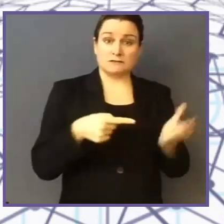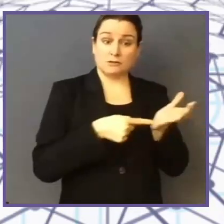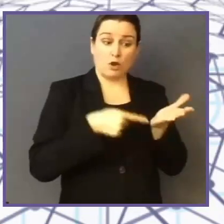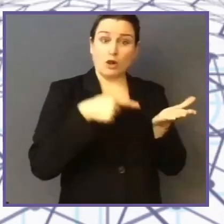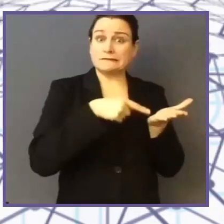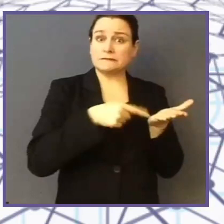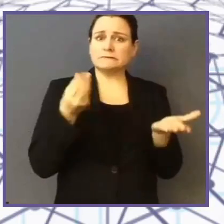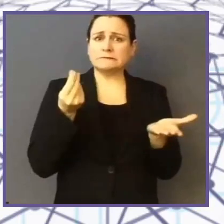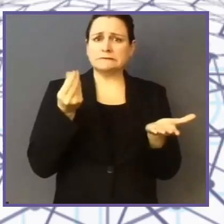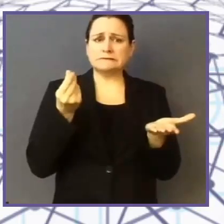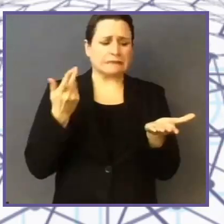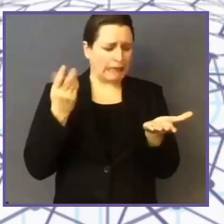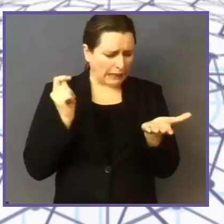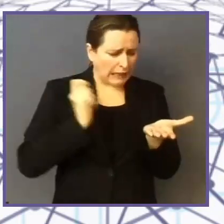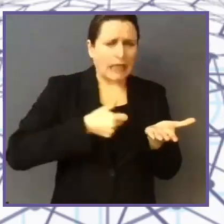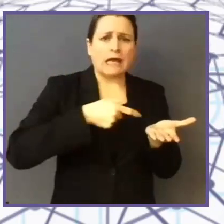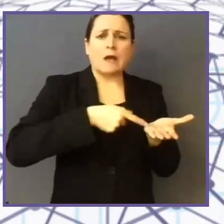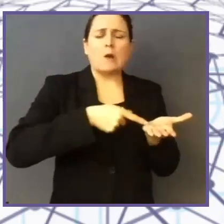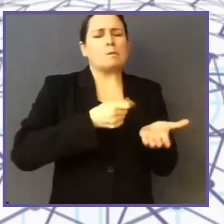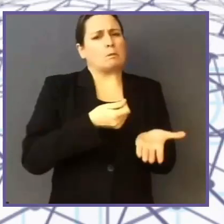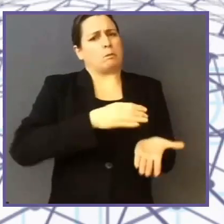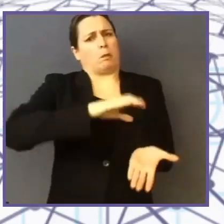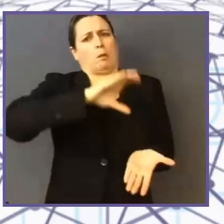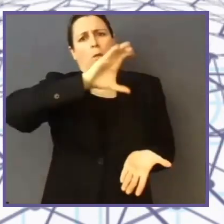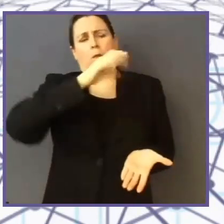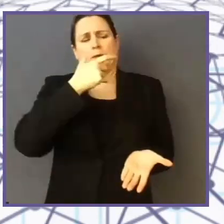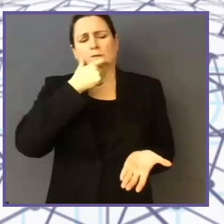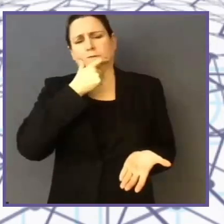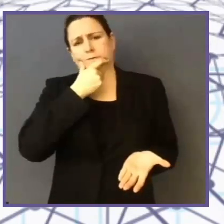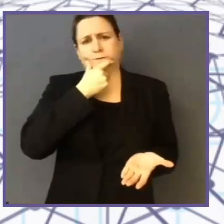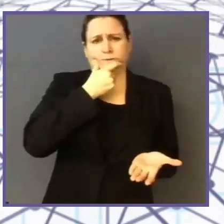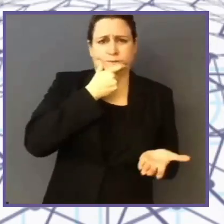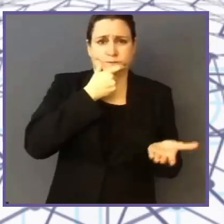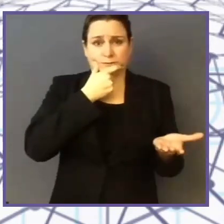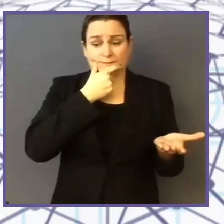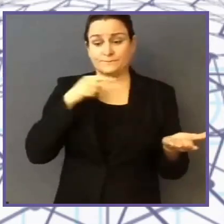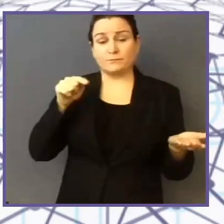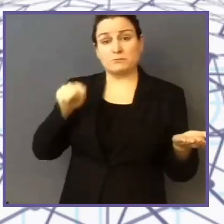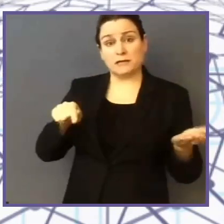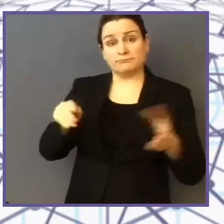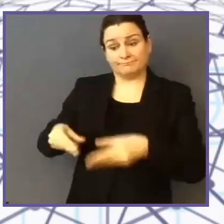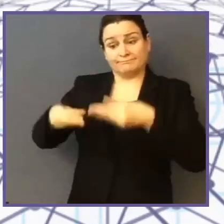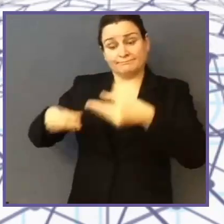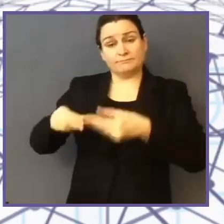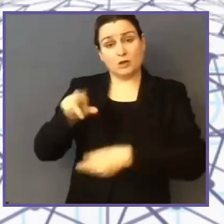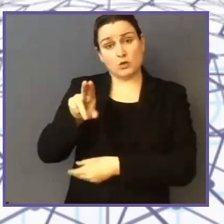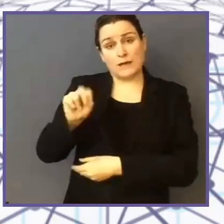established in several articles of the Convention on the Rights of Persons with Disabilities.